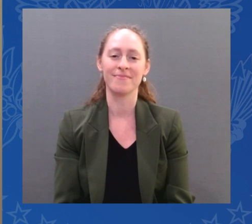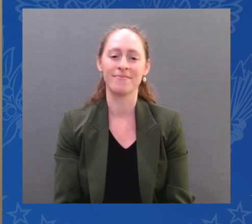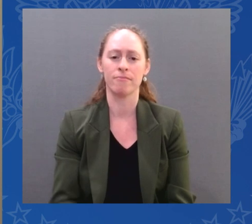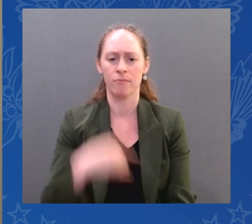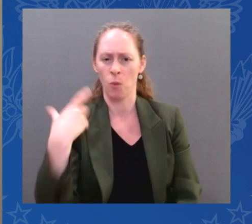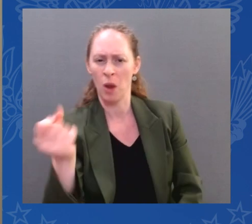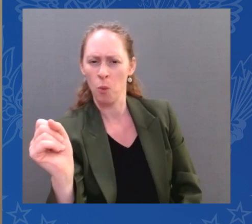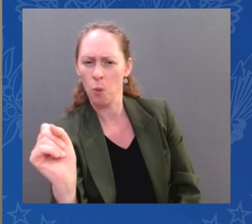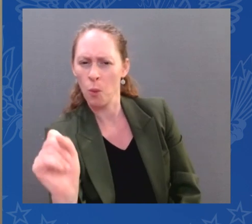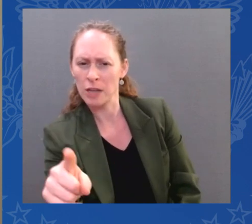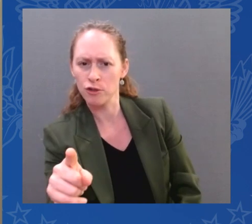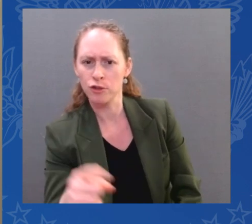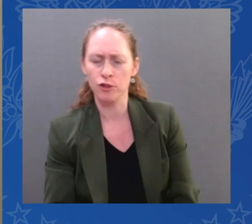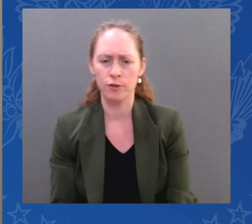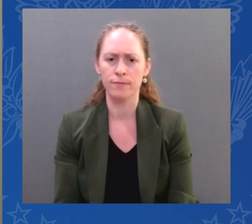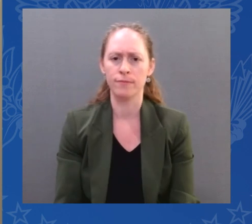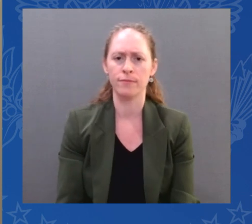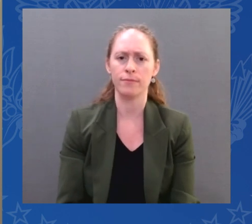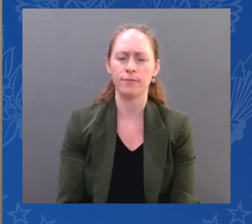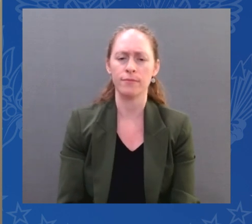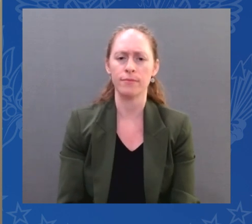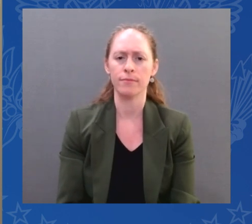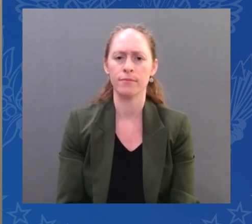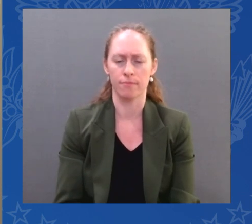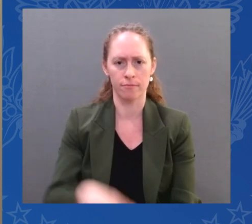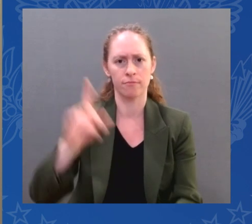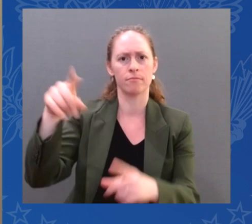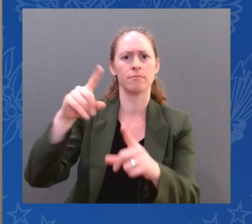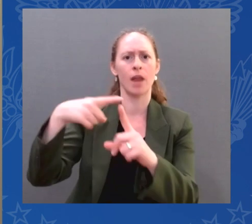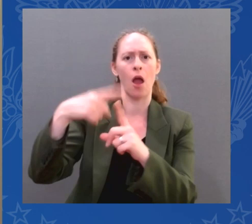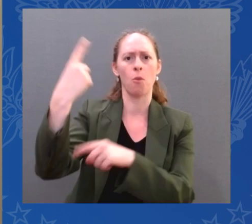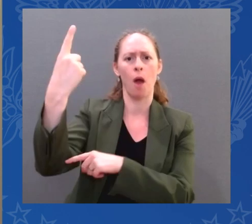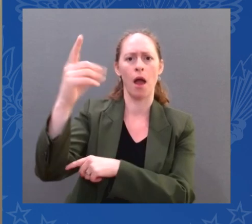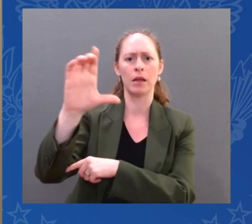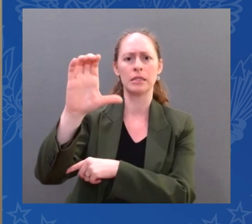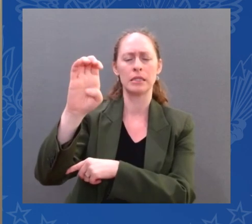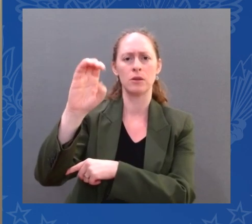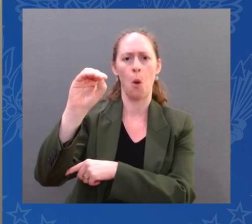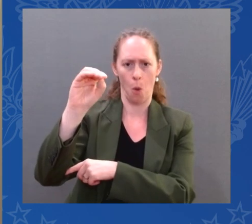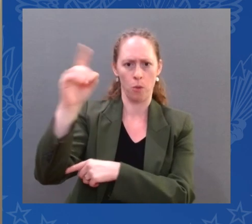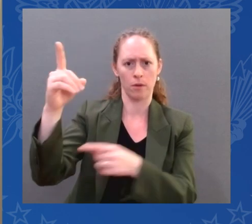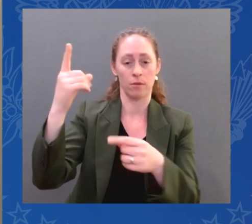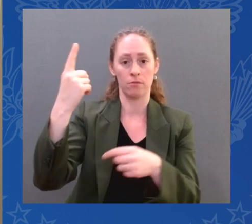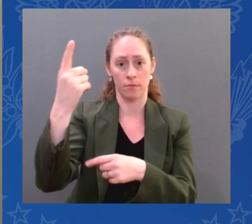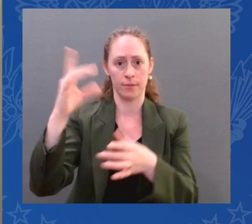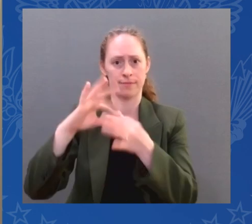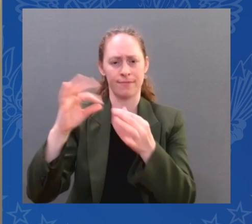He said that your administration has largely criticized the oil and gas industry and at times vilified it,